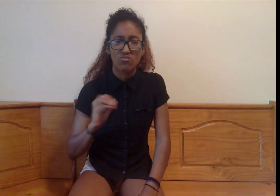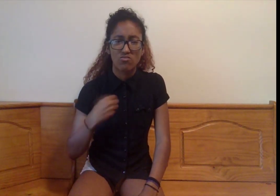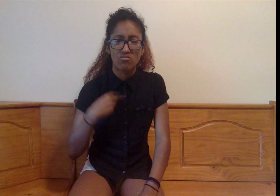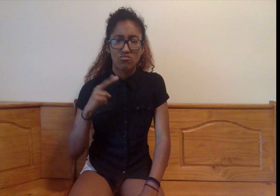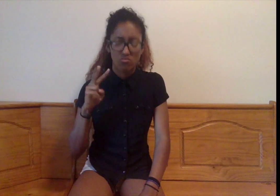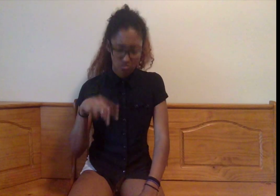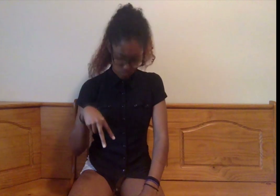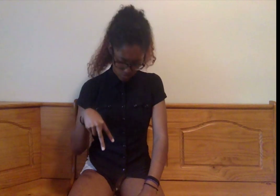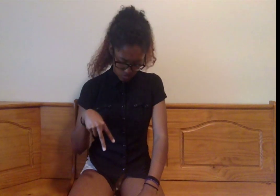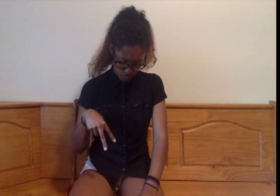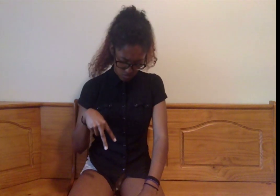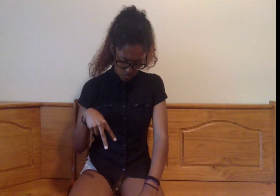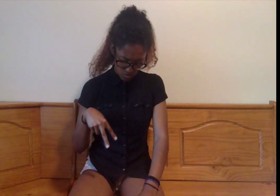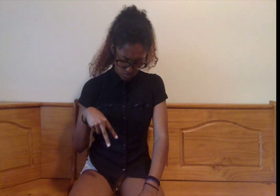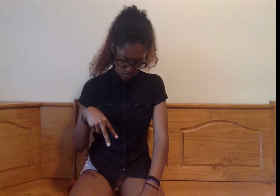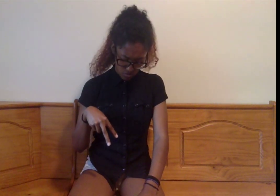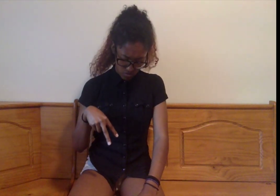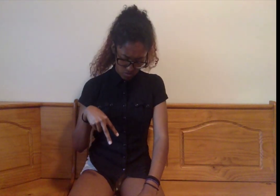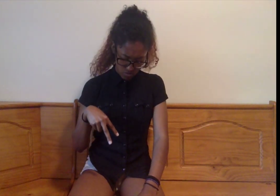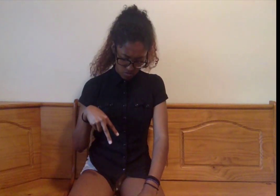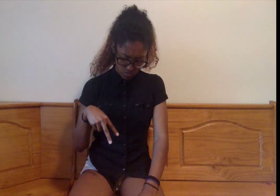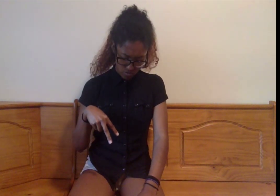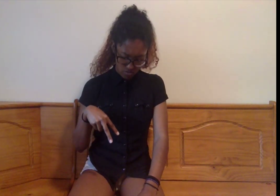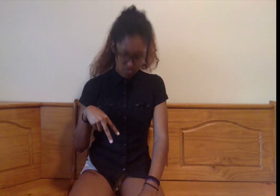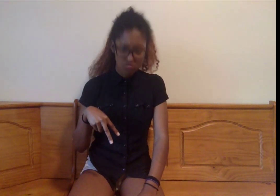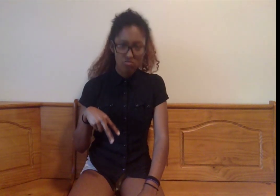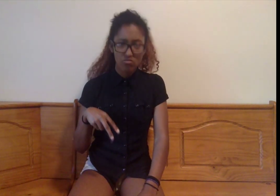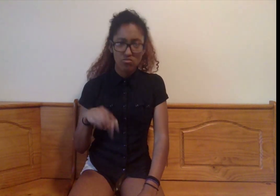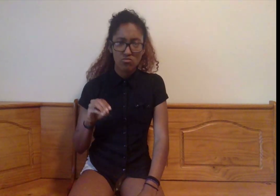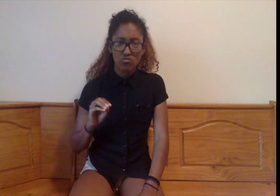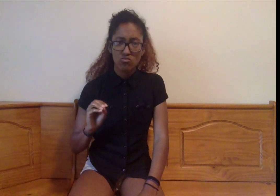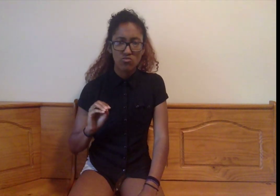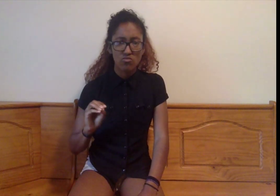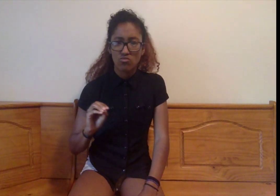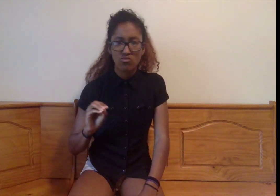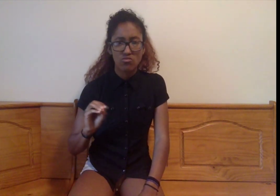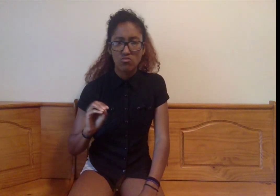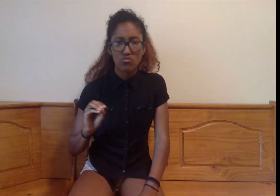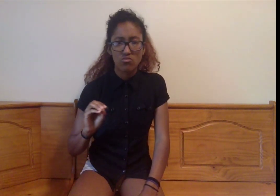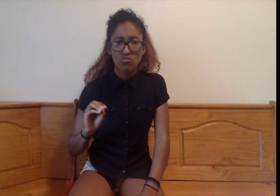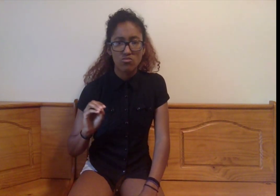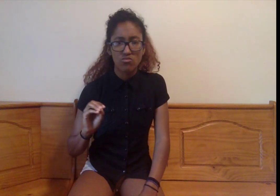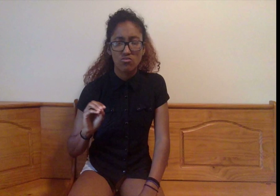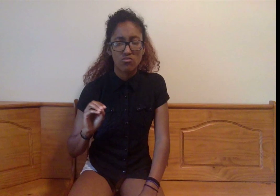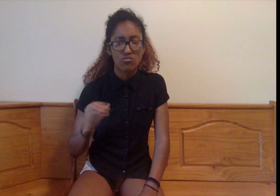I looked down and there was nothing.